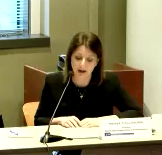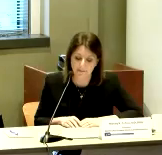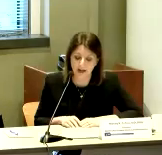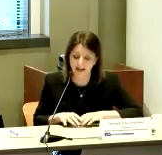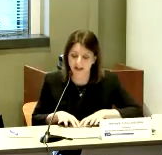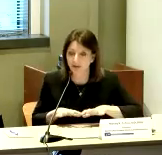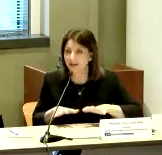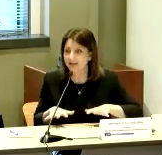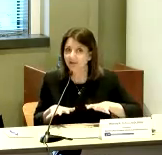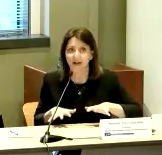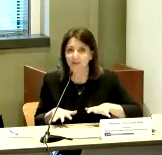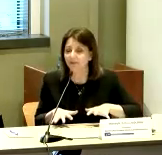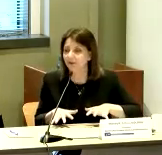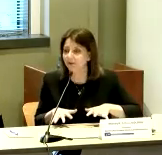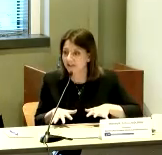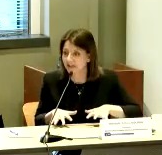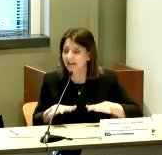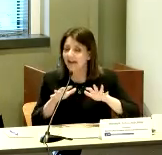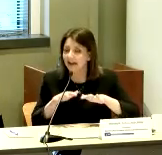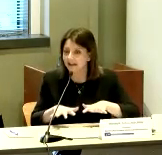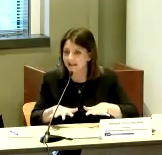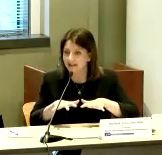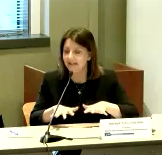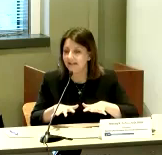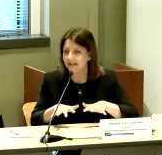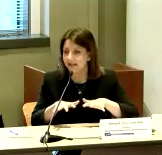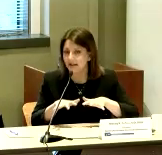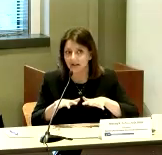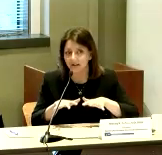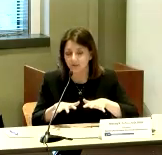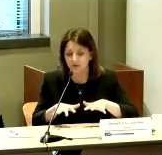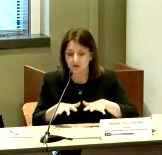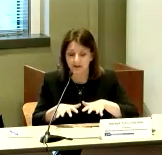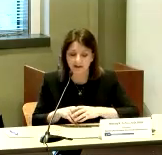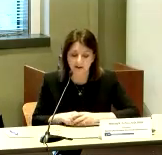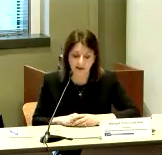And again, you can't solve problems you don't see and CDC, in its role to play there,